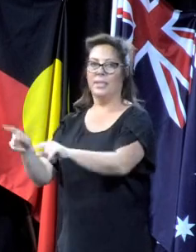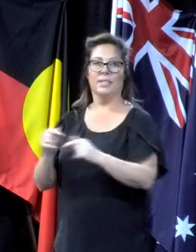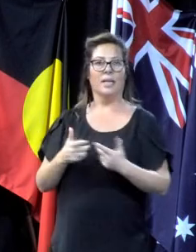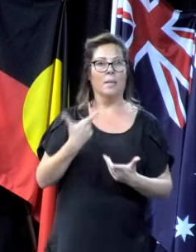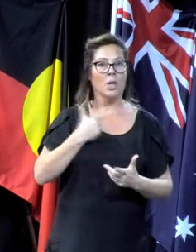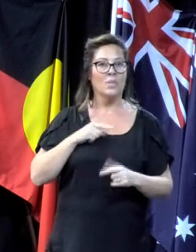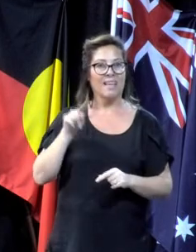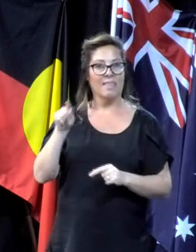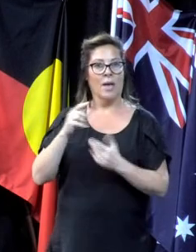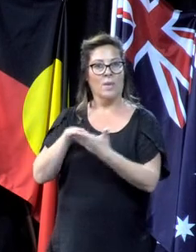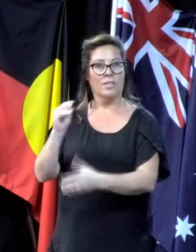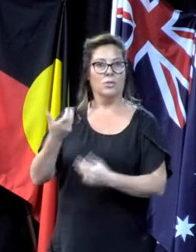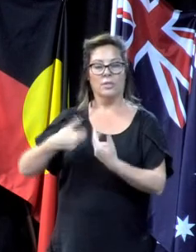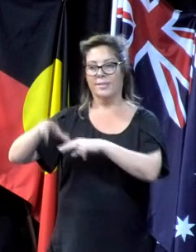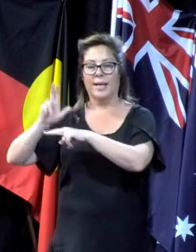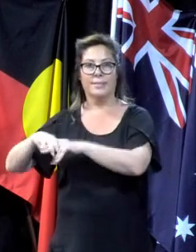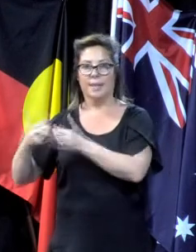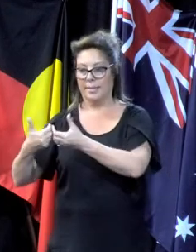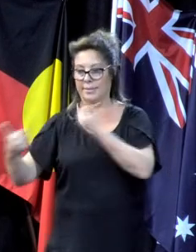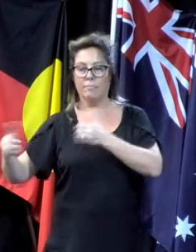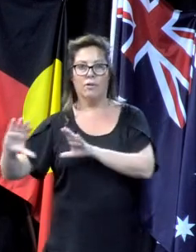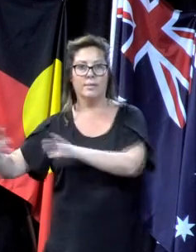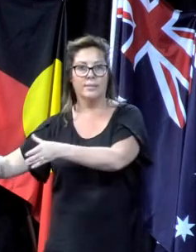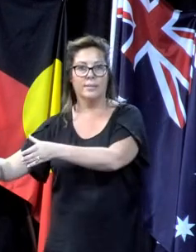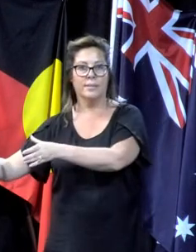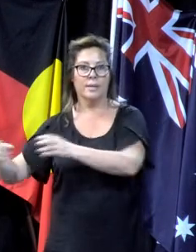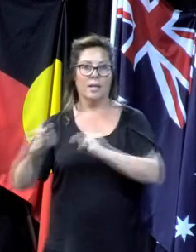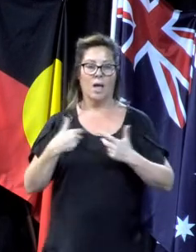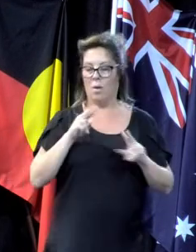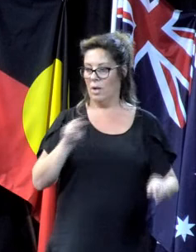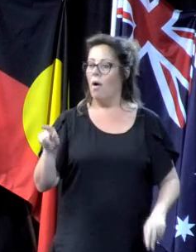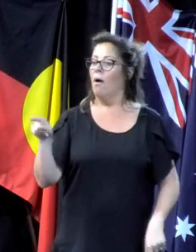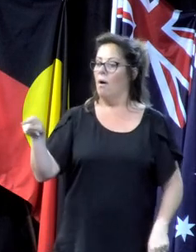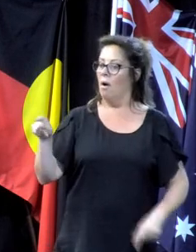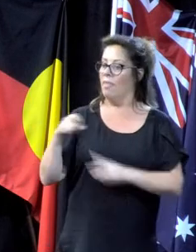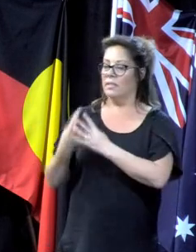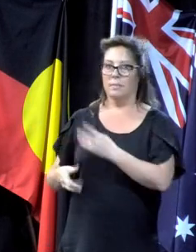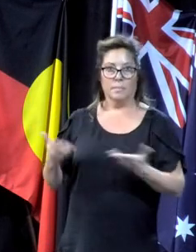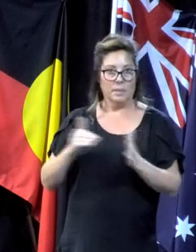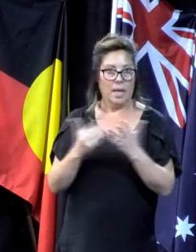education unit every lunchtime. I would see them. Now, I probably couldn’t identify students that are – that are verified